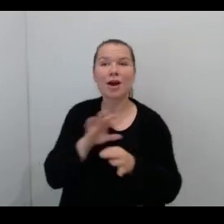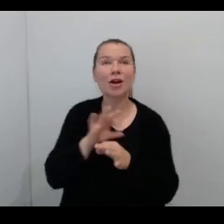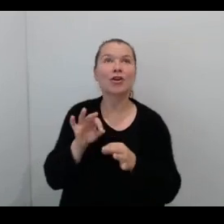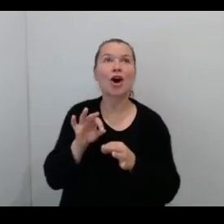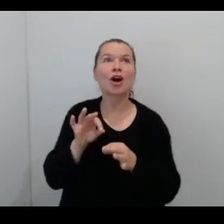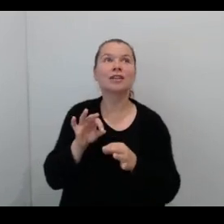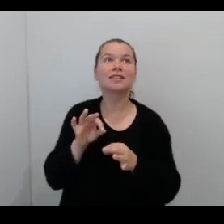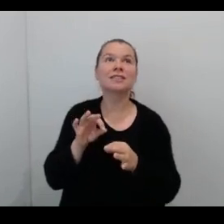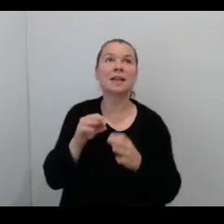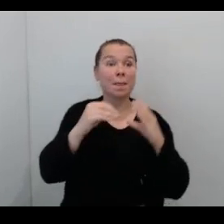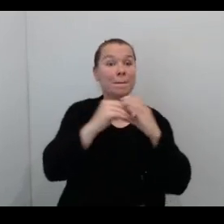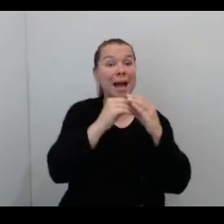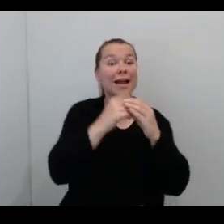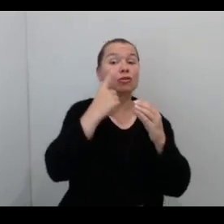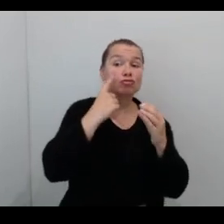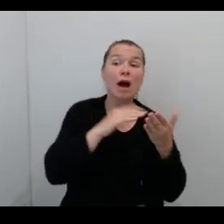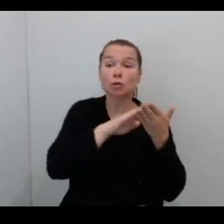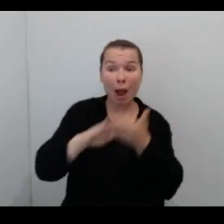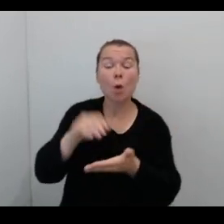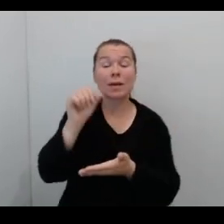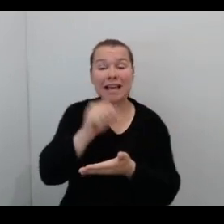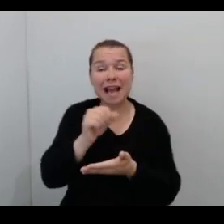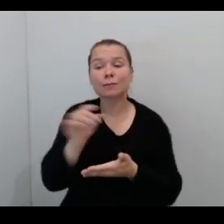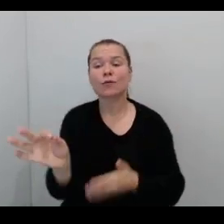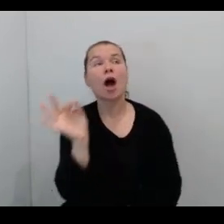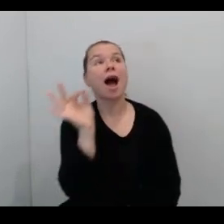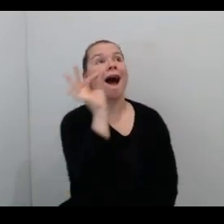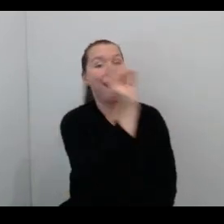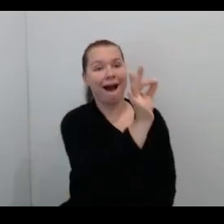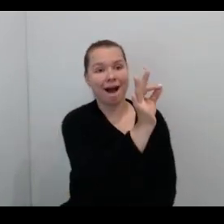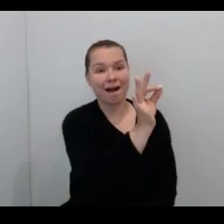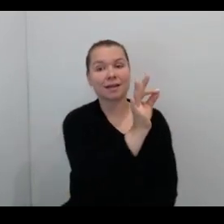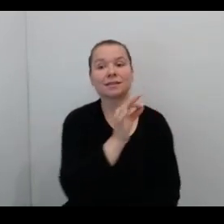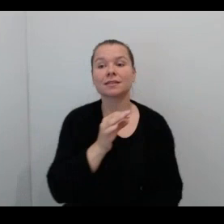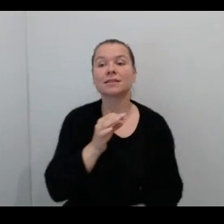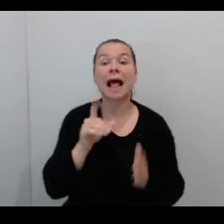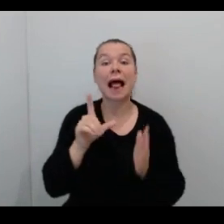they do try. It's there are legal requirements that they have to consider when you're in financial